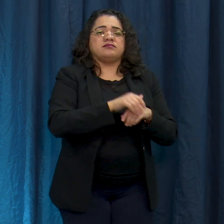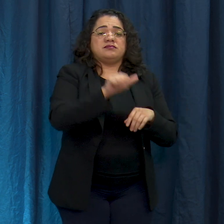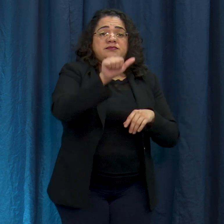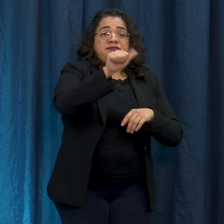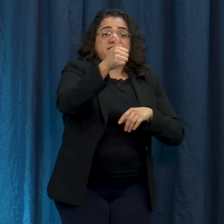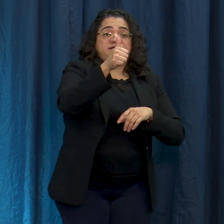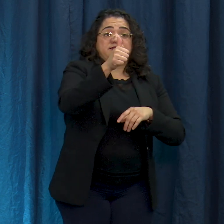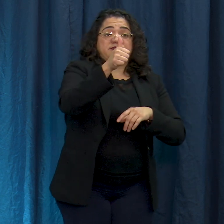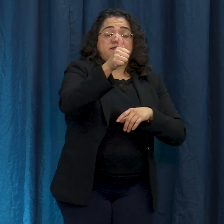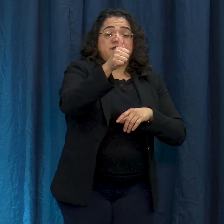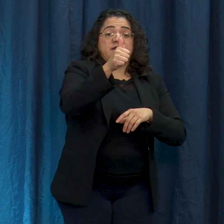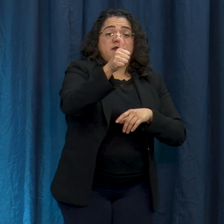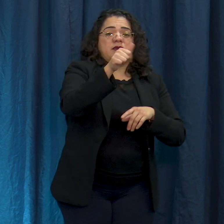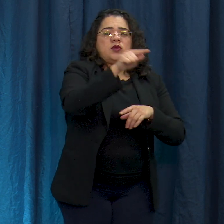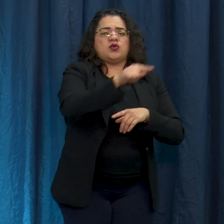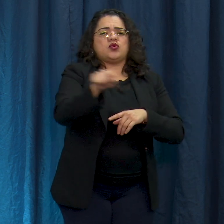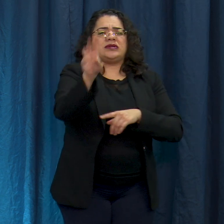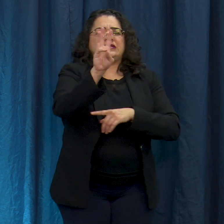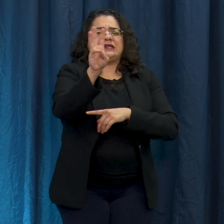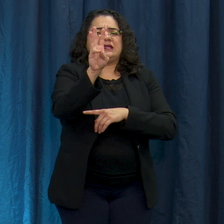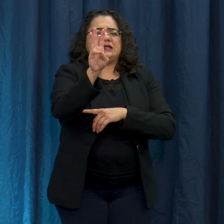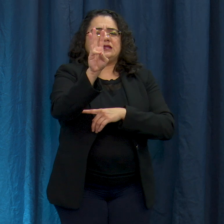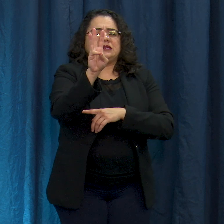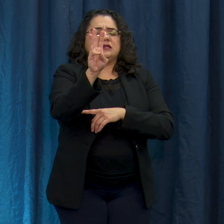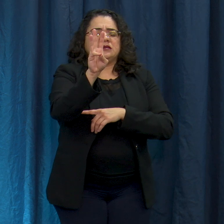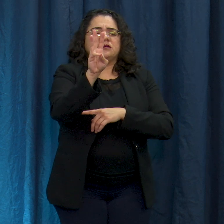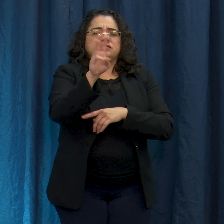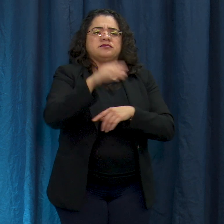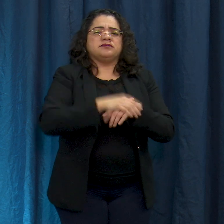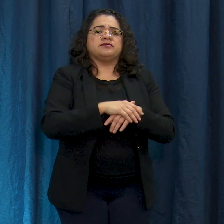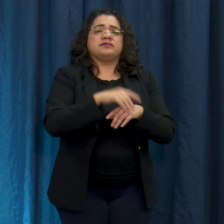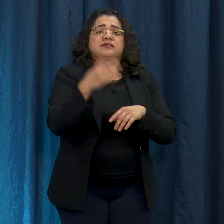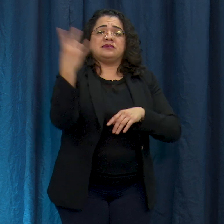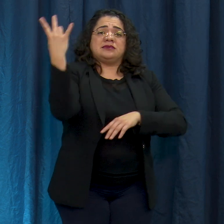hace la tarde los siete diaz de la semana en el